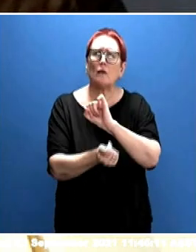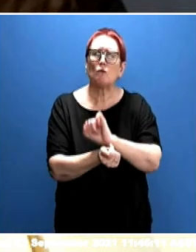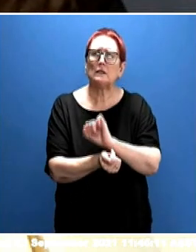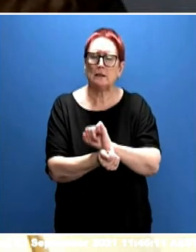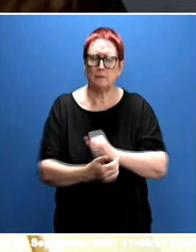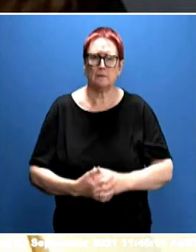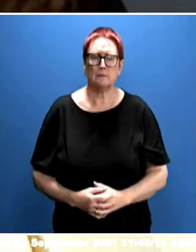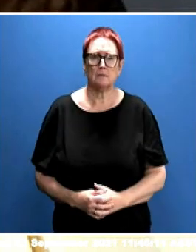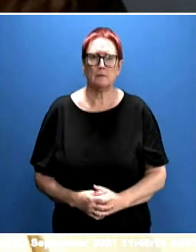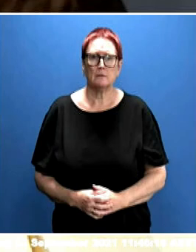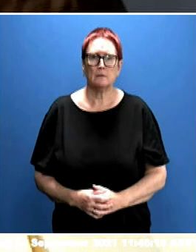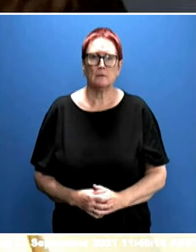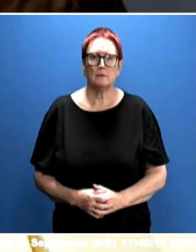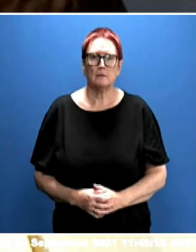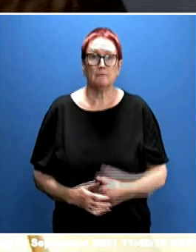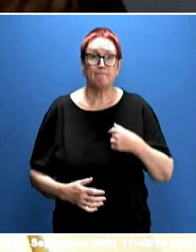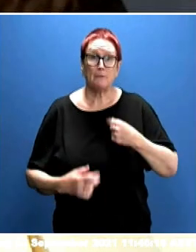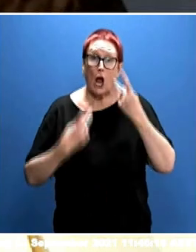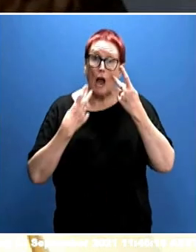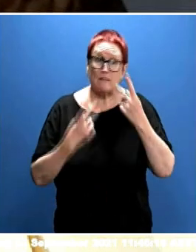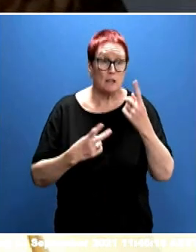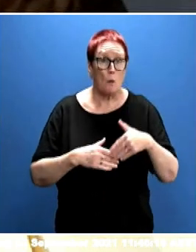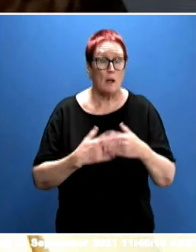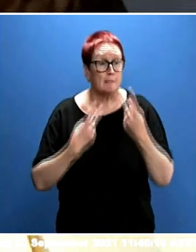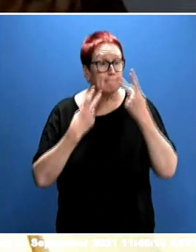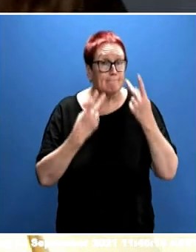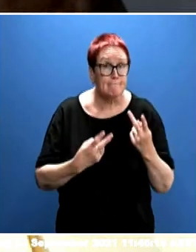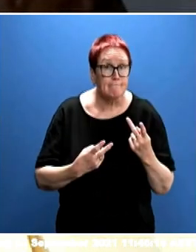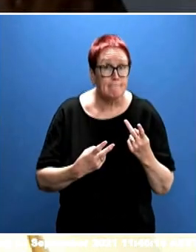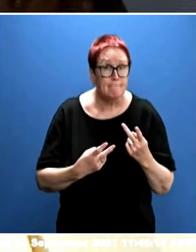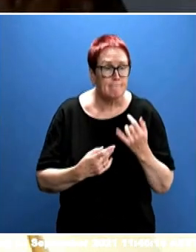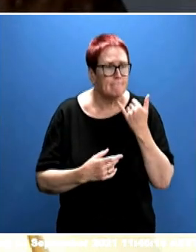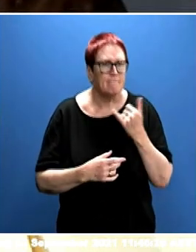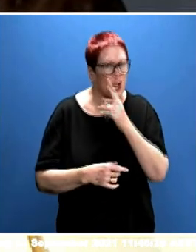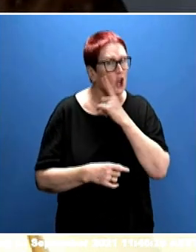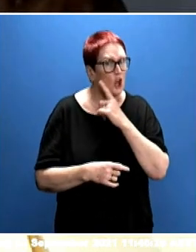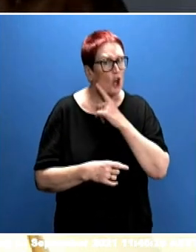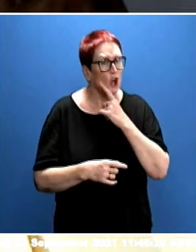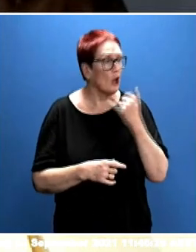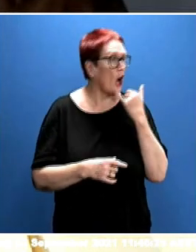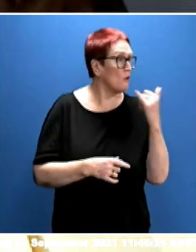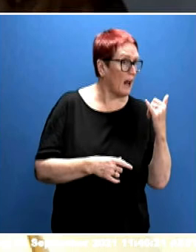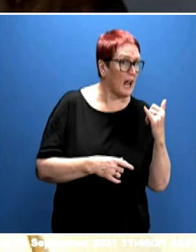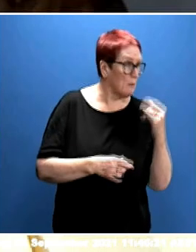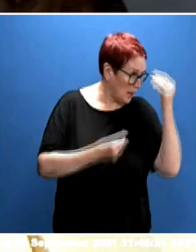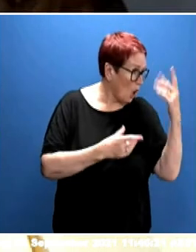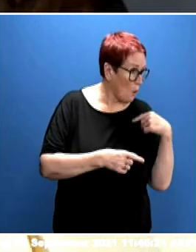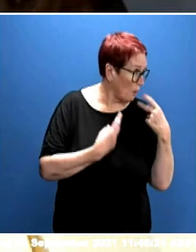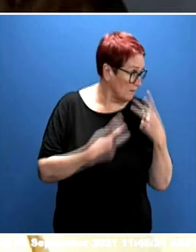I called her case worker to let her know I was going up to visit her and